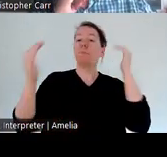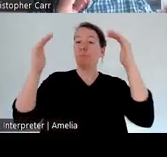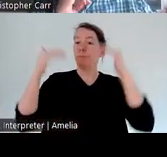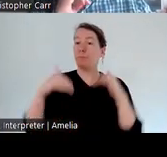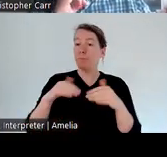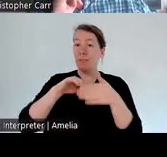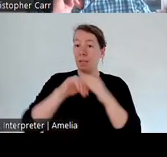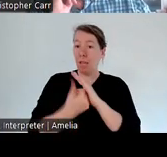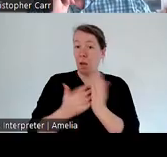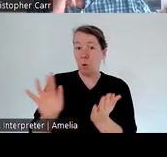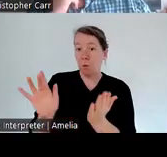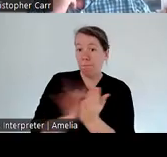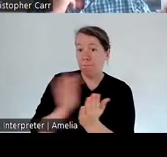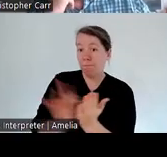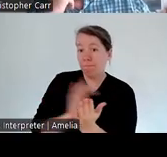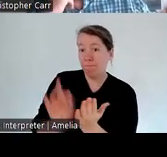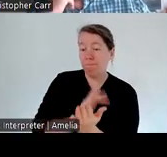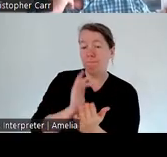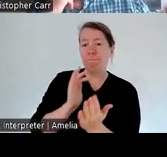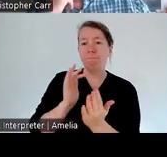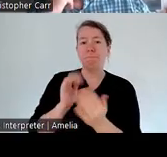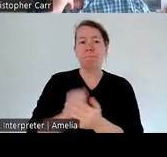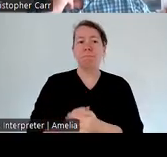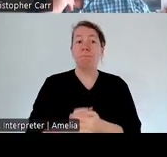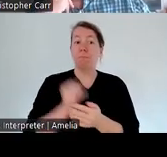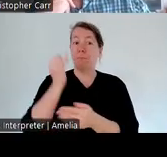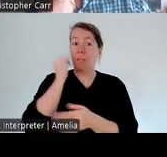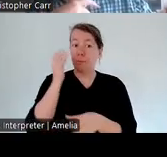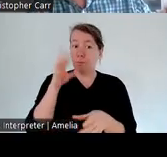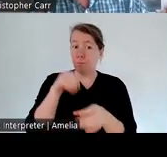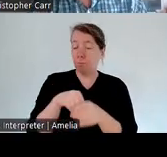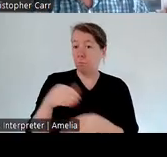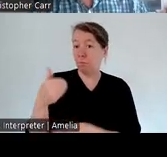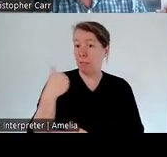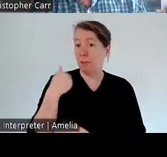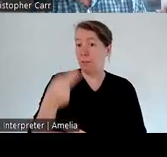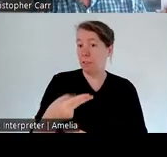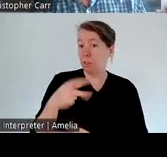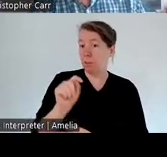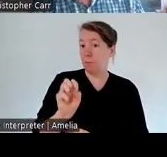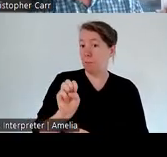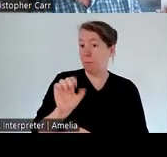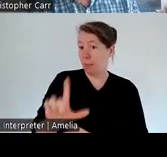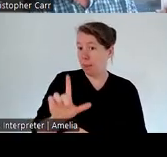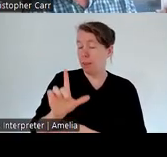Rich content, is there like MathML in the book that's very, now very accessible to ways that